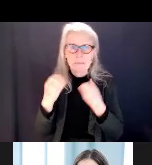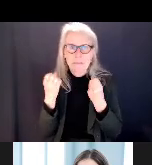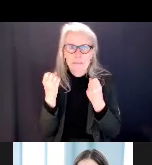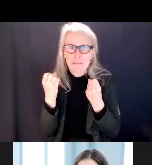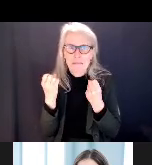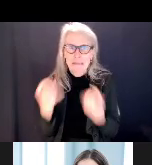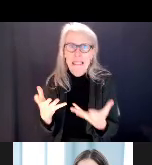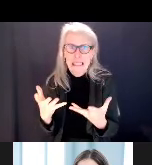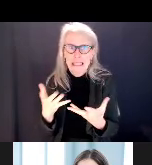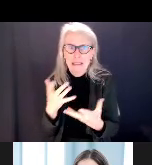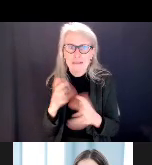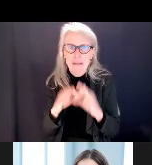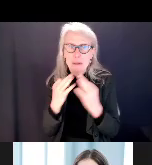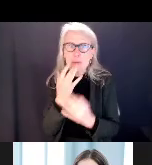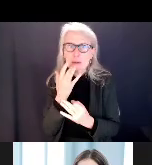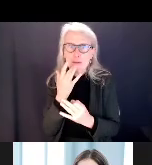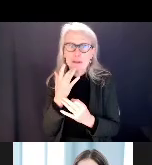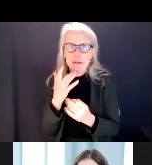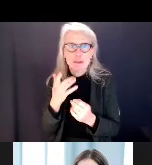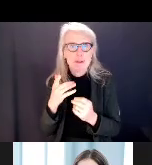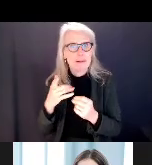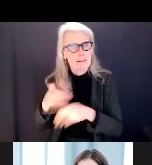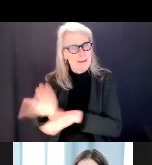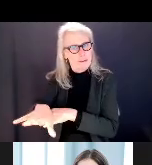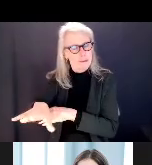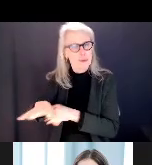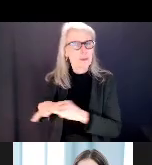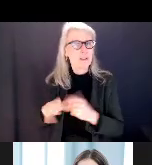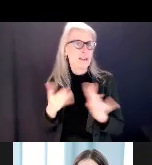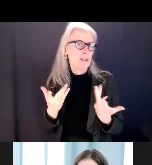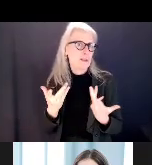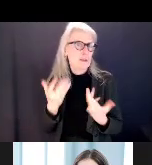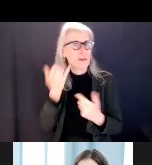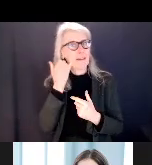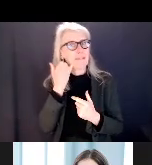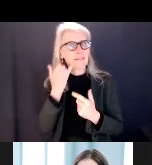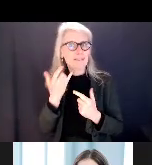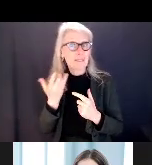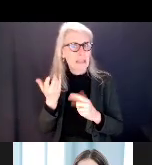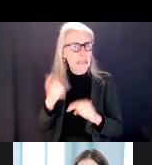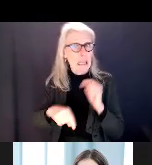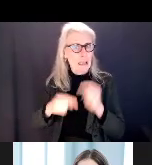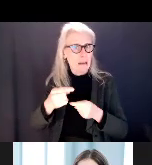for their children to keep missing school. So, they'll refuse services um or wait for service